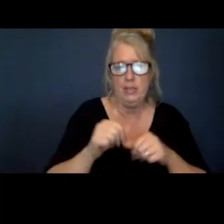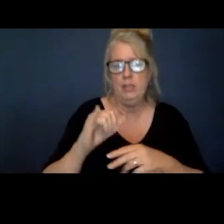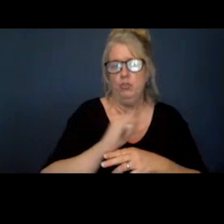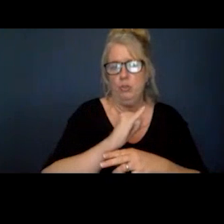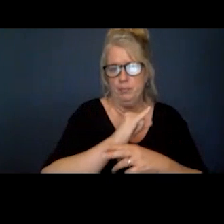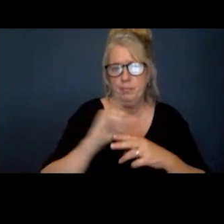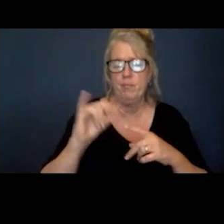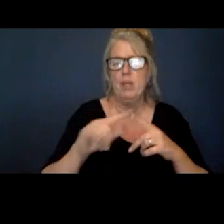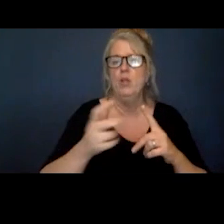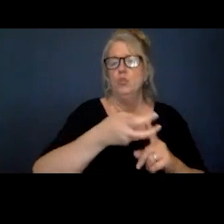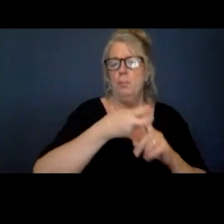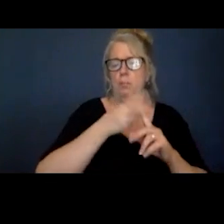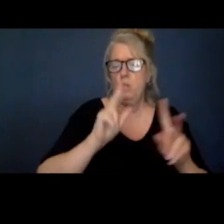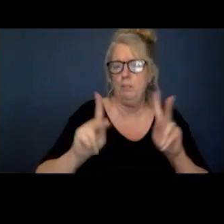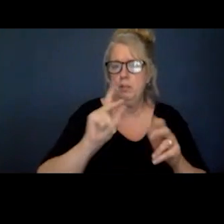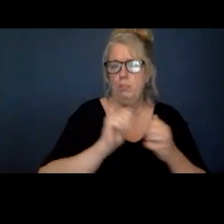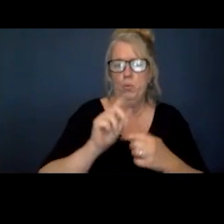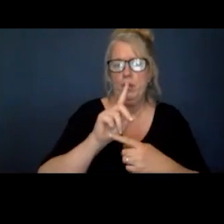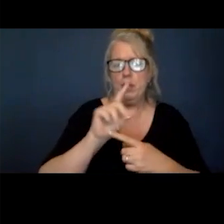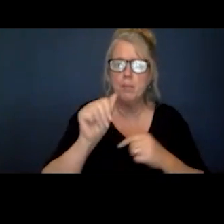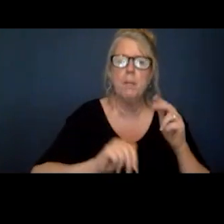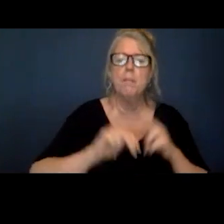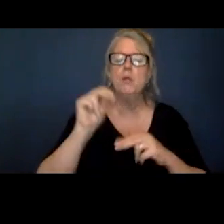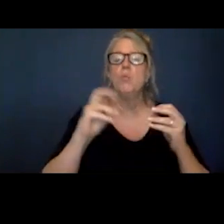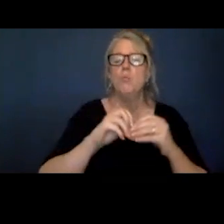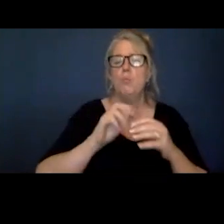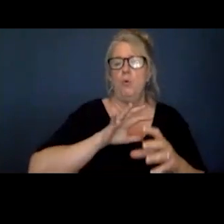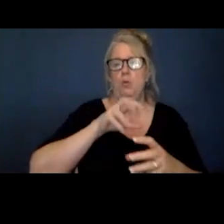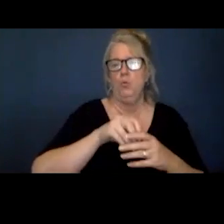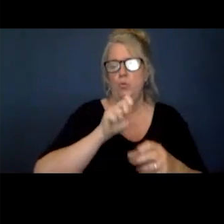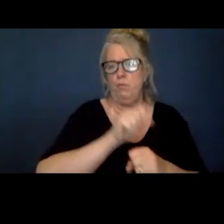To employ people with disabilities and build a more inclusive workforce. We've been working